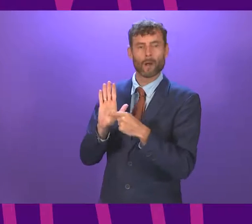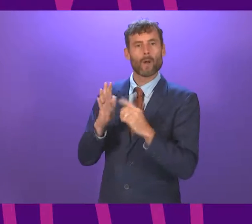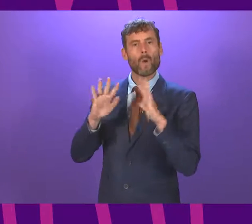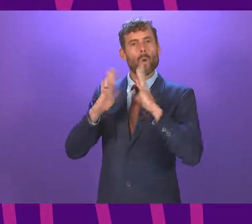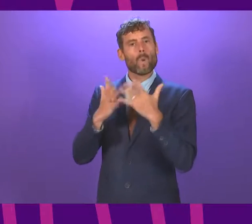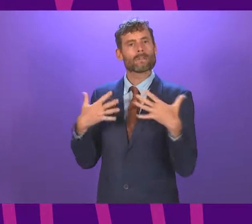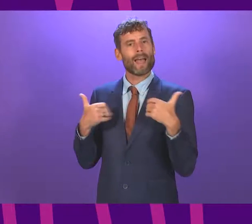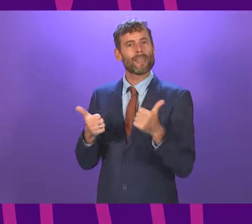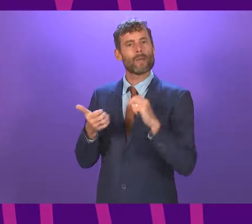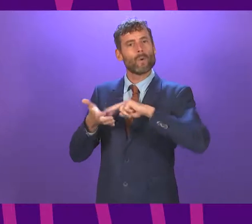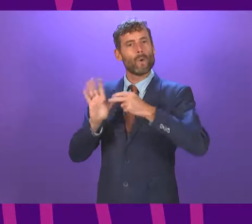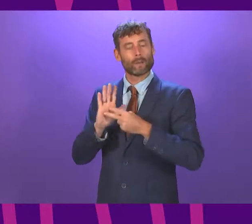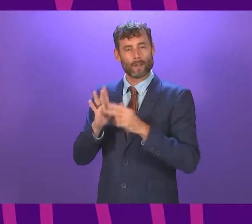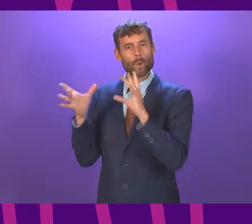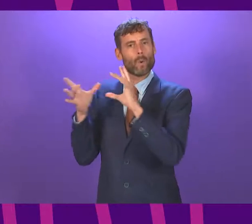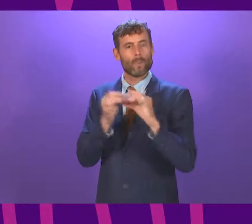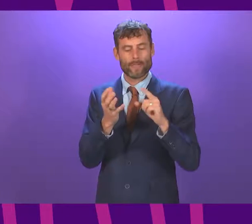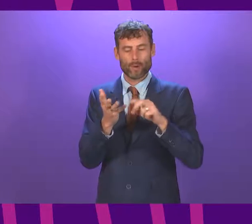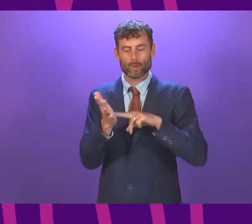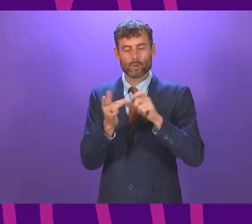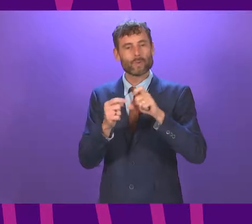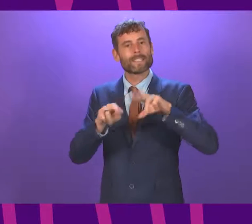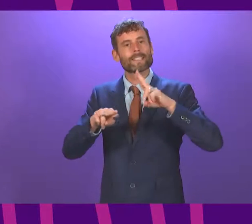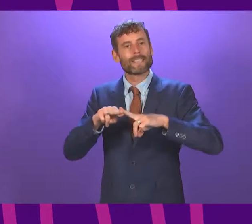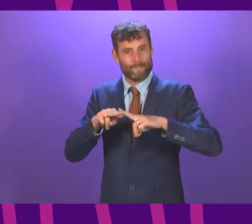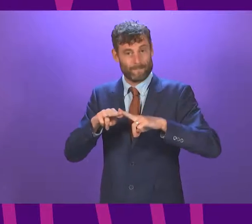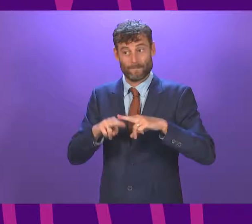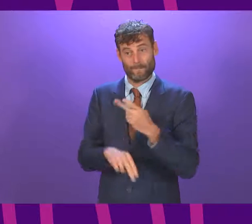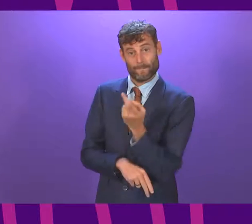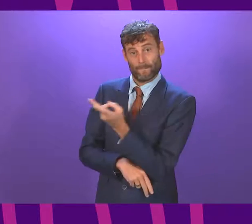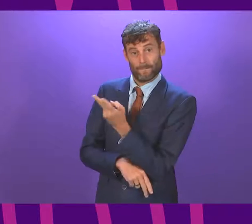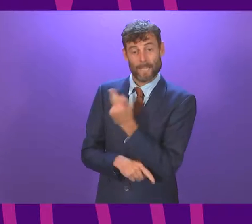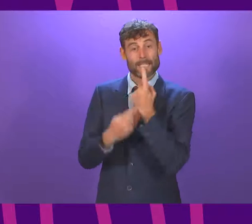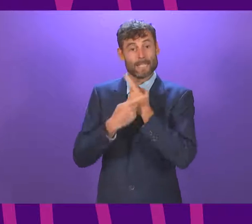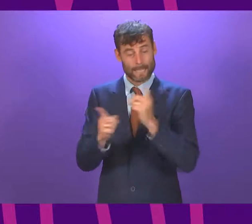Health Organization and UNICEF on the need to prioritise in-person classroom-based learning